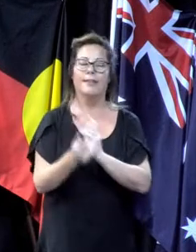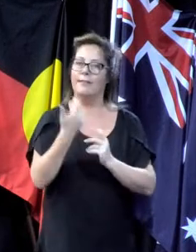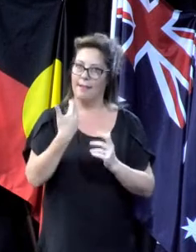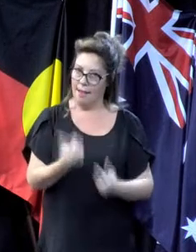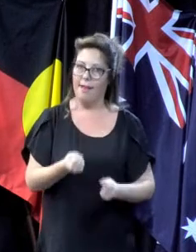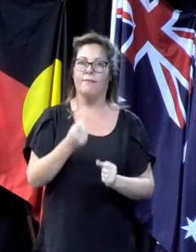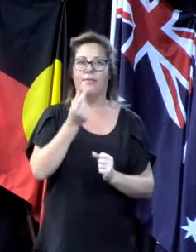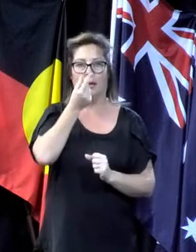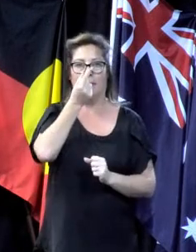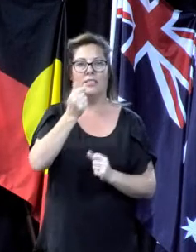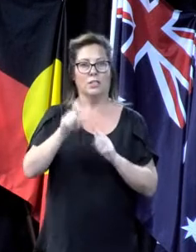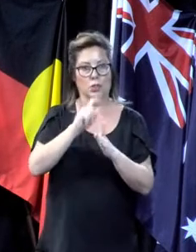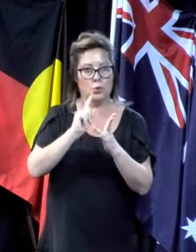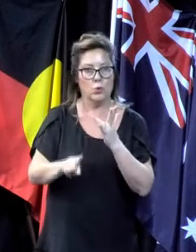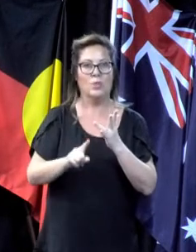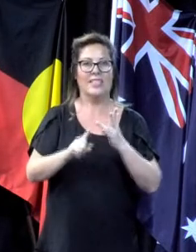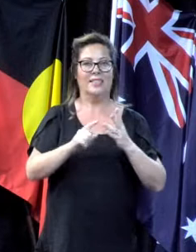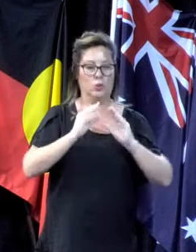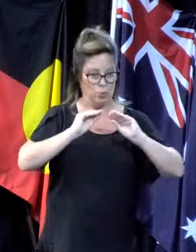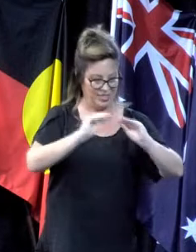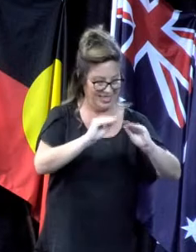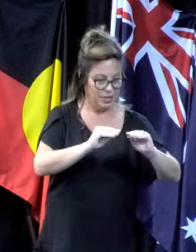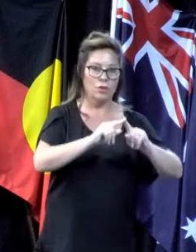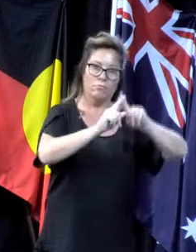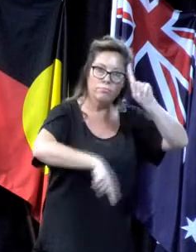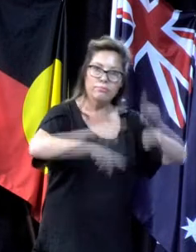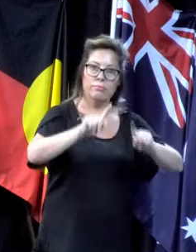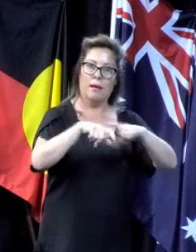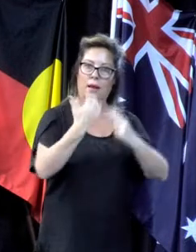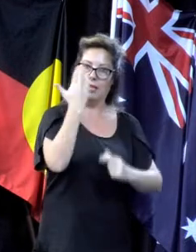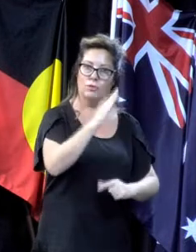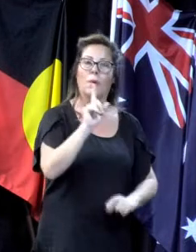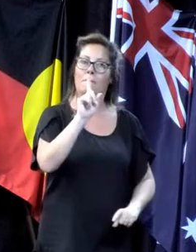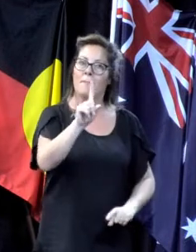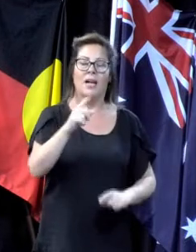But in order to do that, you know, we need to build their capability and give them the time